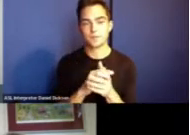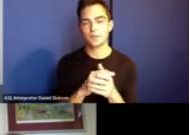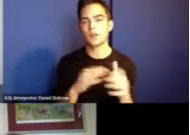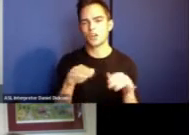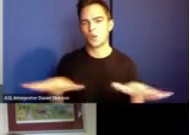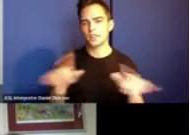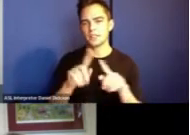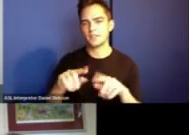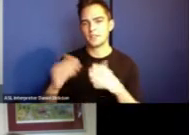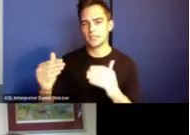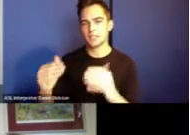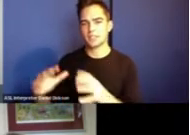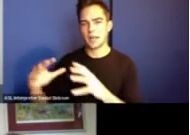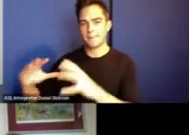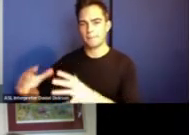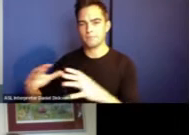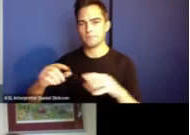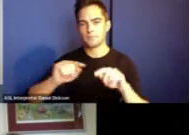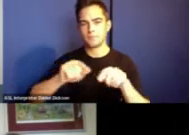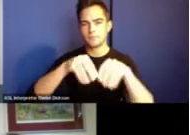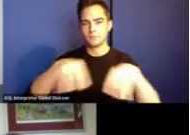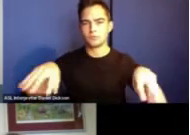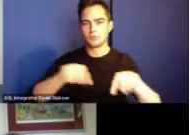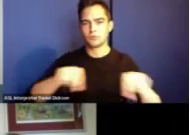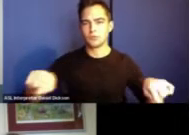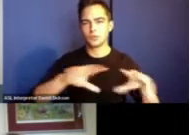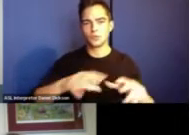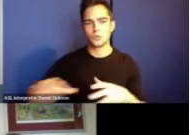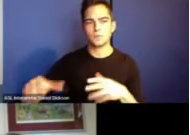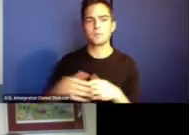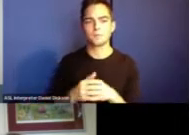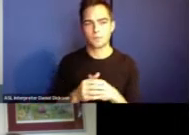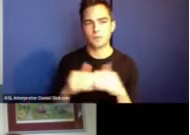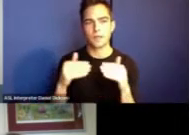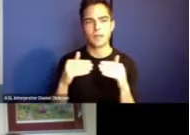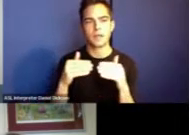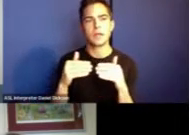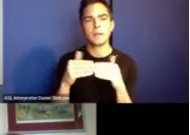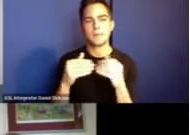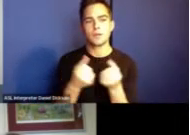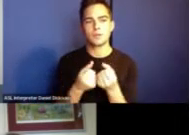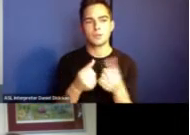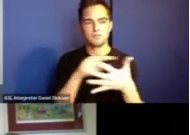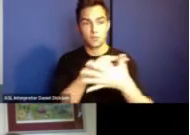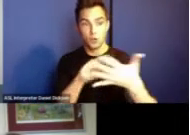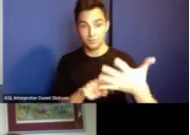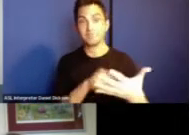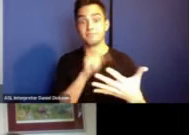identified on the left of the screen personal support networks, peer support services, hobbies and interests, prevention, wellness, safe and